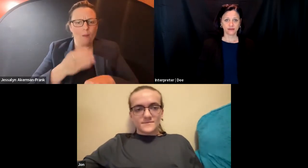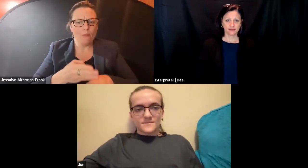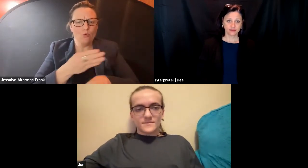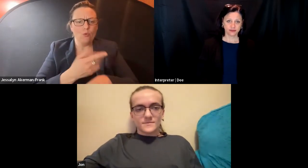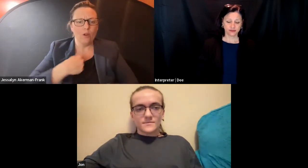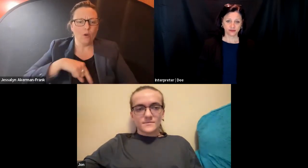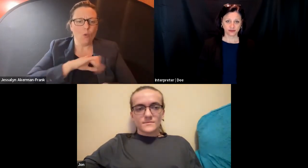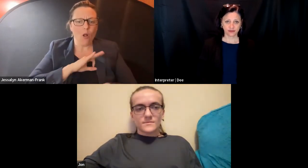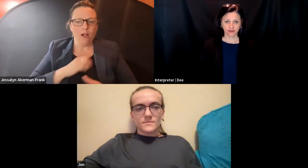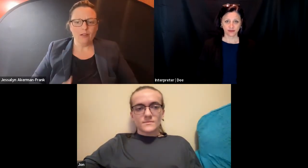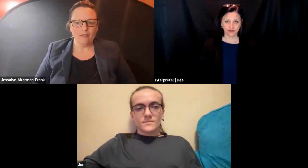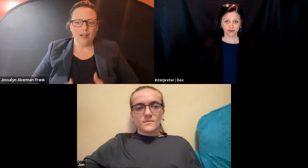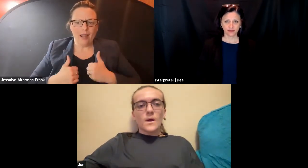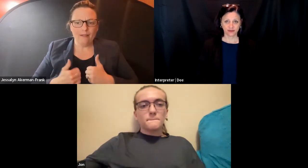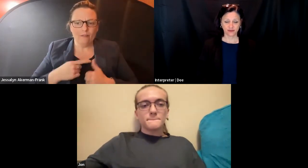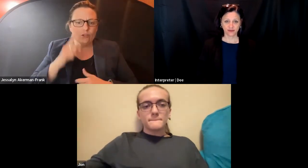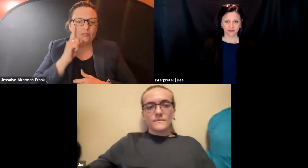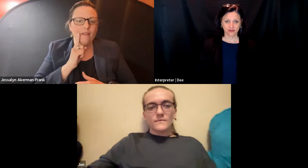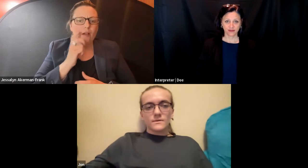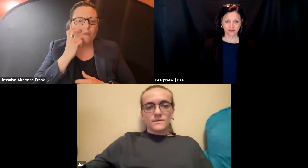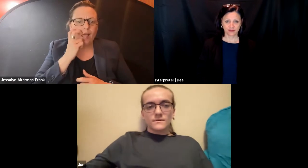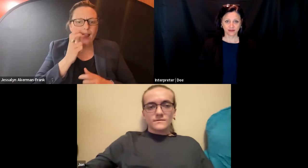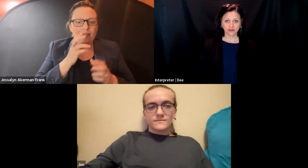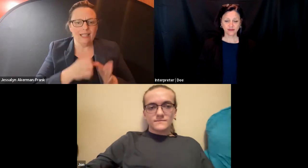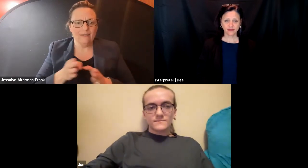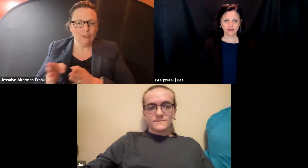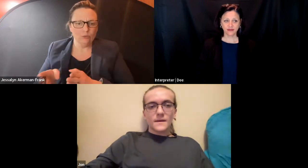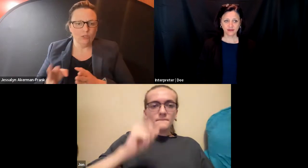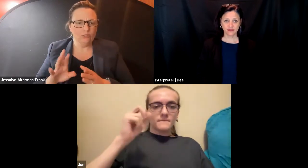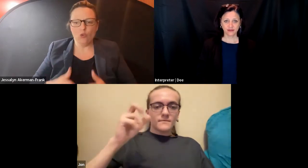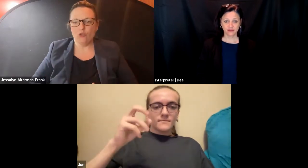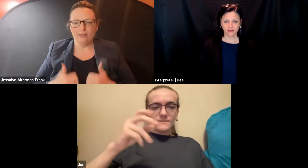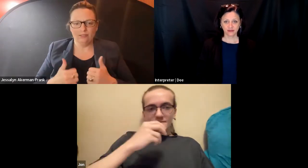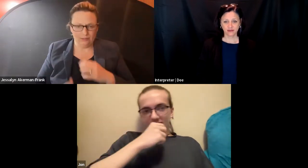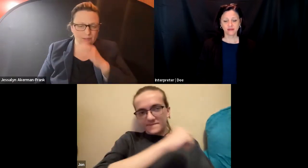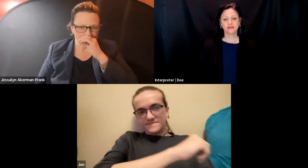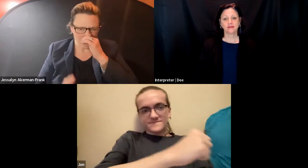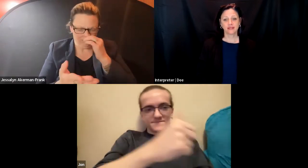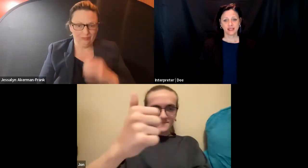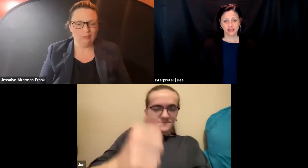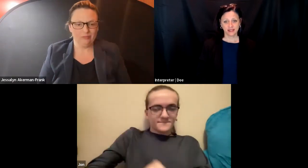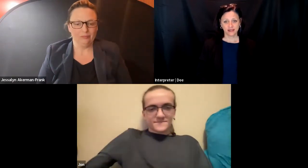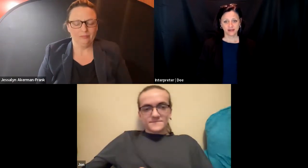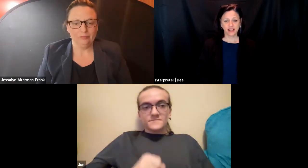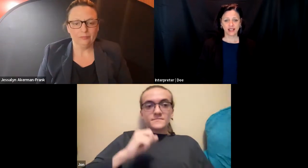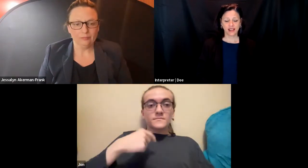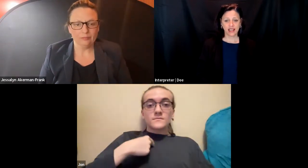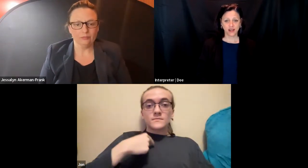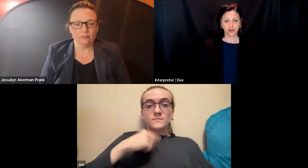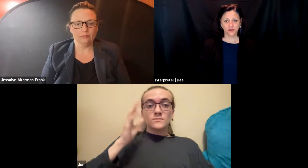Jon: Yes, please. Jessalyn: What do you recommend for the State of Minnesota and how they